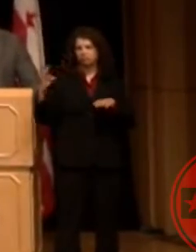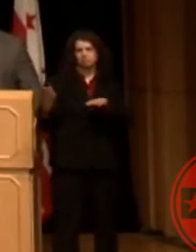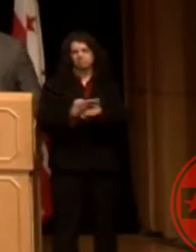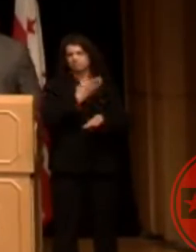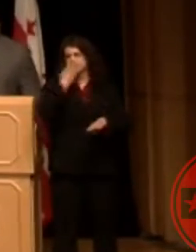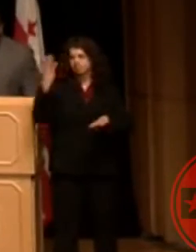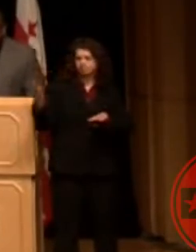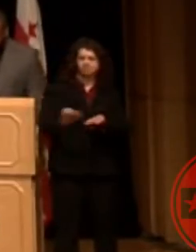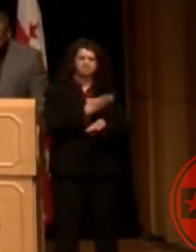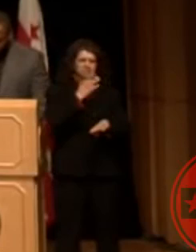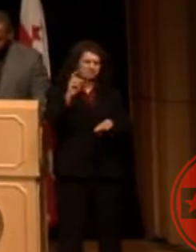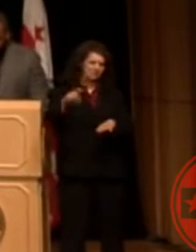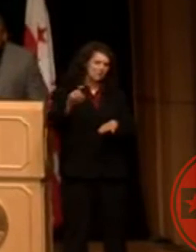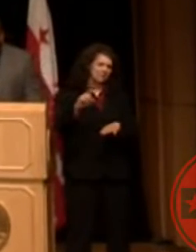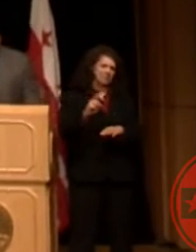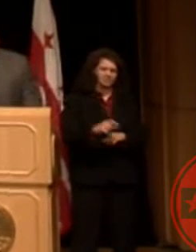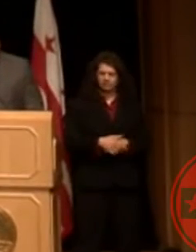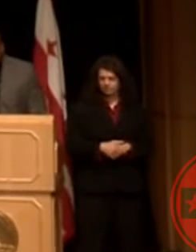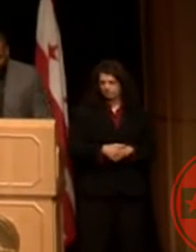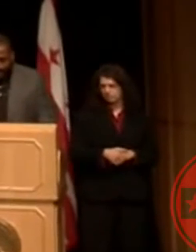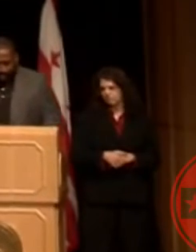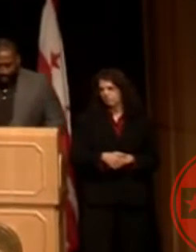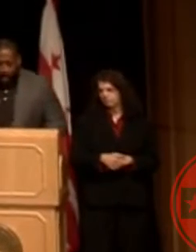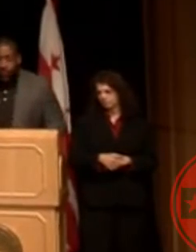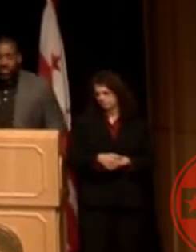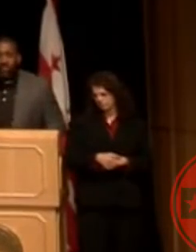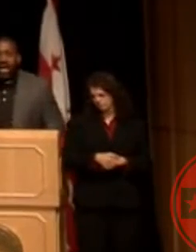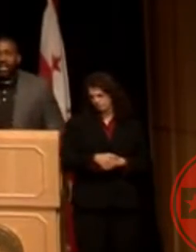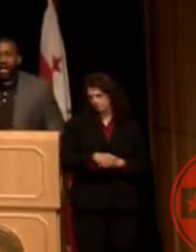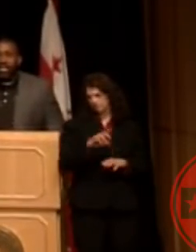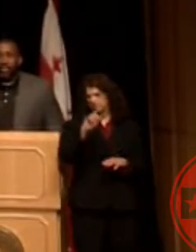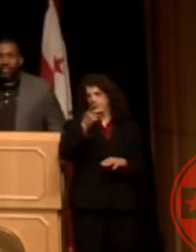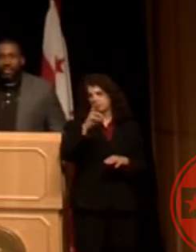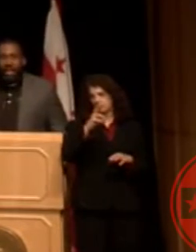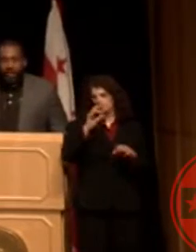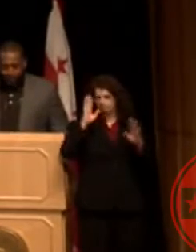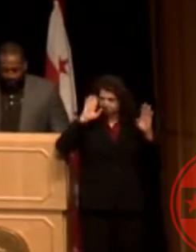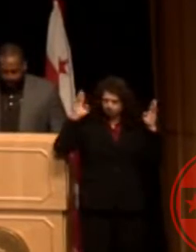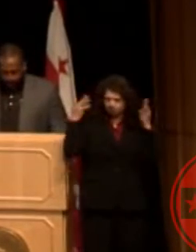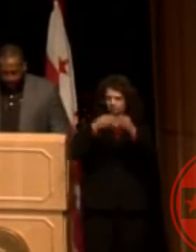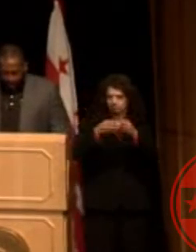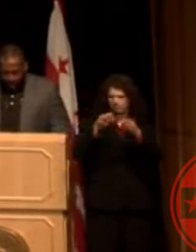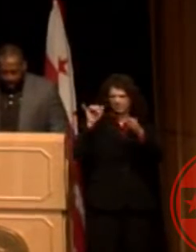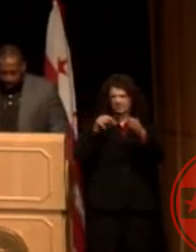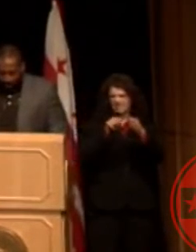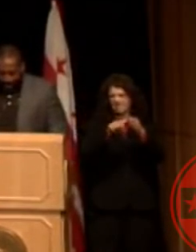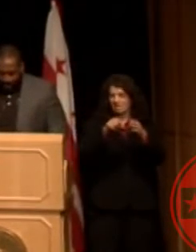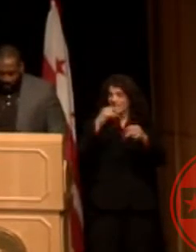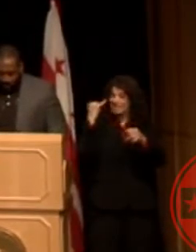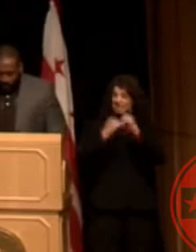CURRENTLY WORKING WITH THE HUGHES GROUP ARCHITECTS TO HELP US FINALIZE THE DESIGN. OUR PLANS INCLUDE